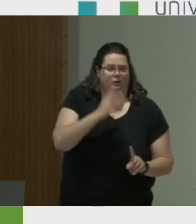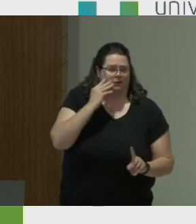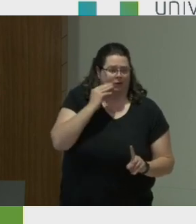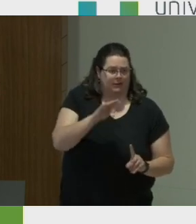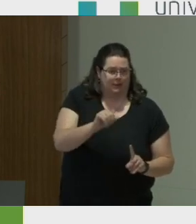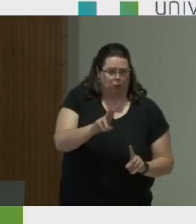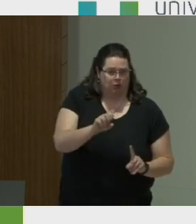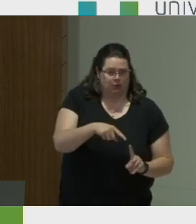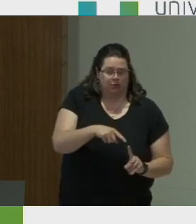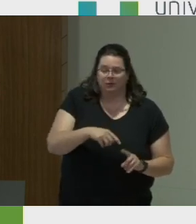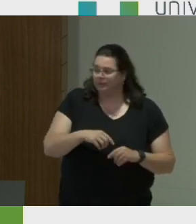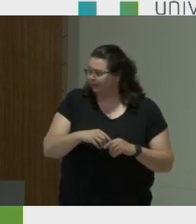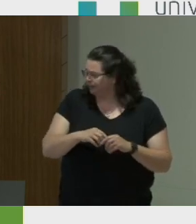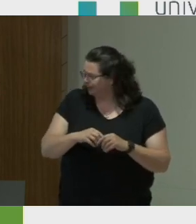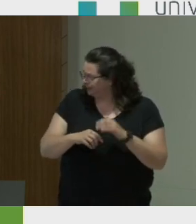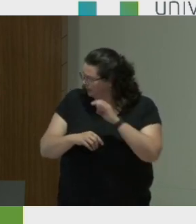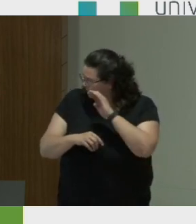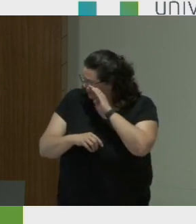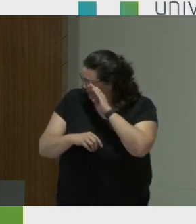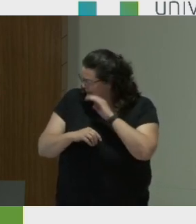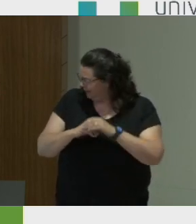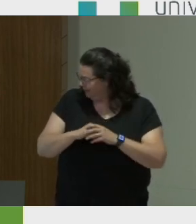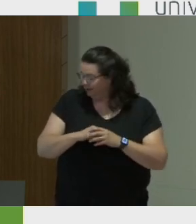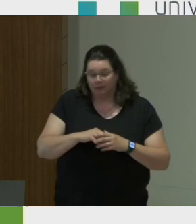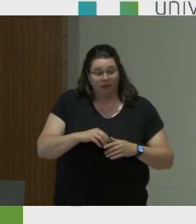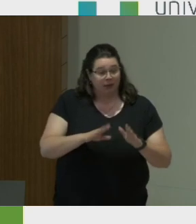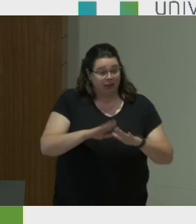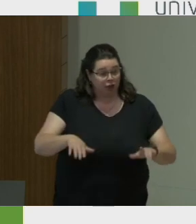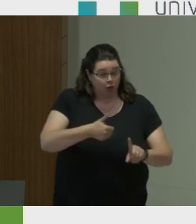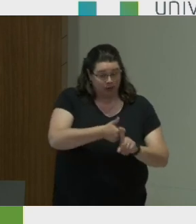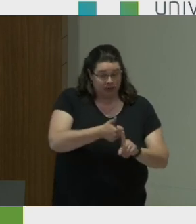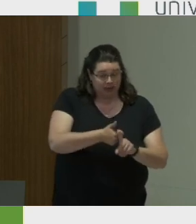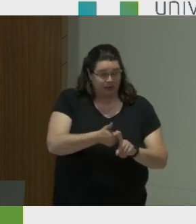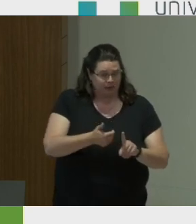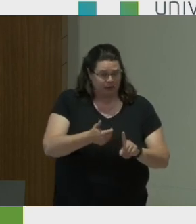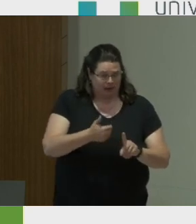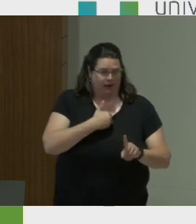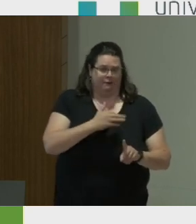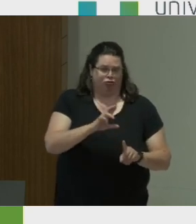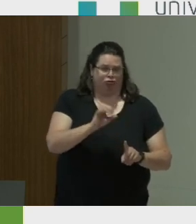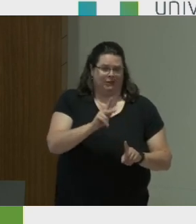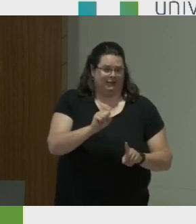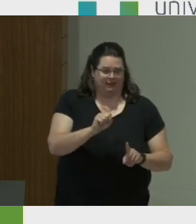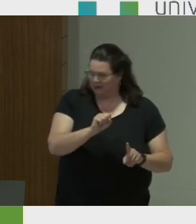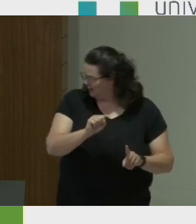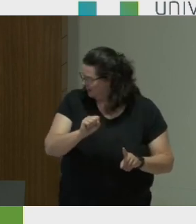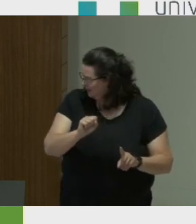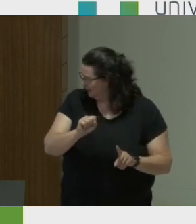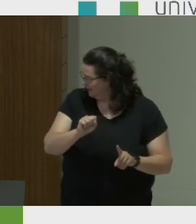We have risks in the children, oops, I still have the German text of that slide.